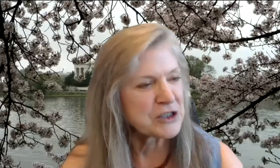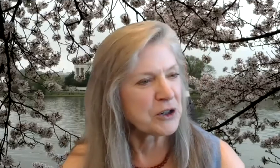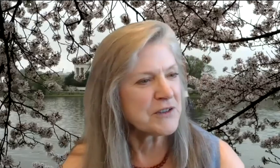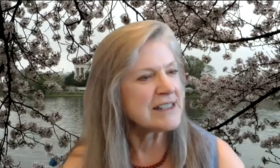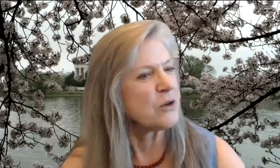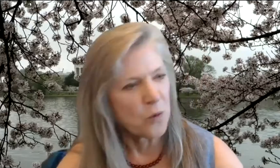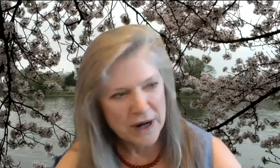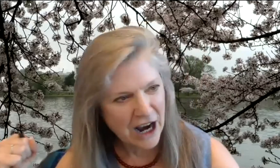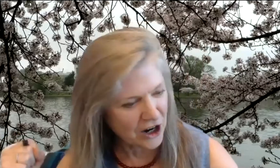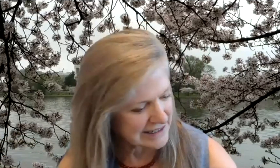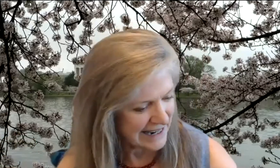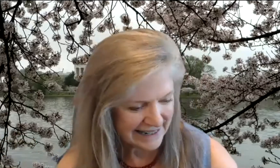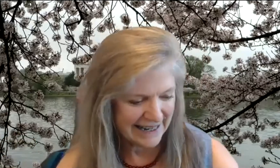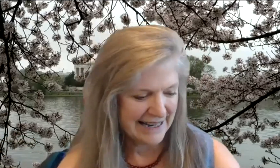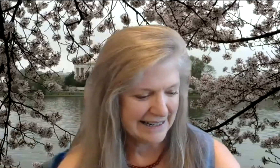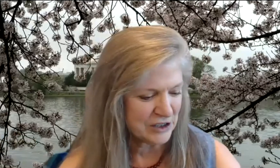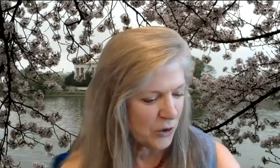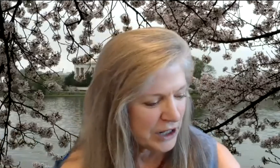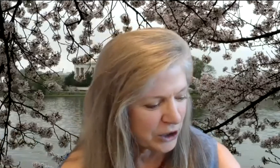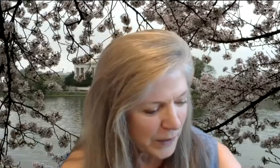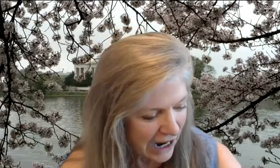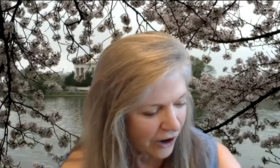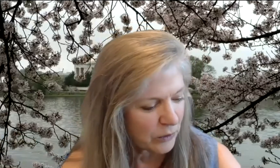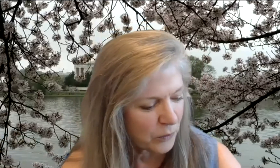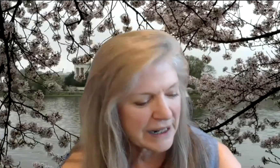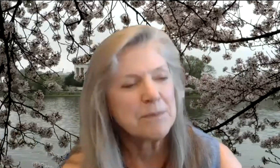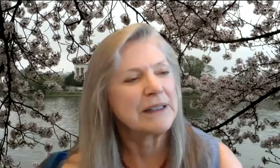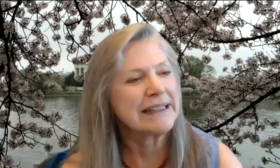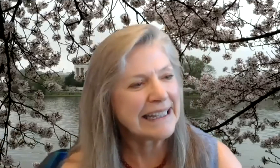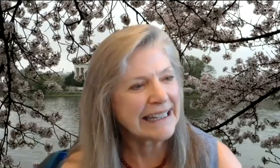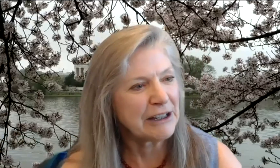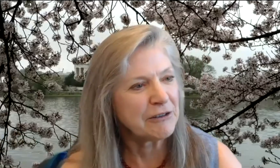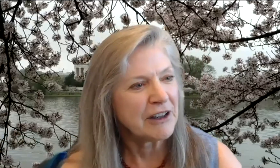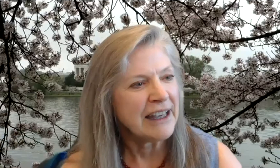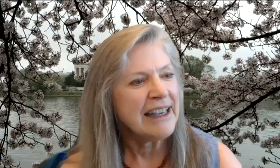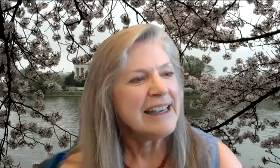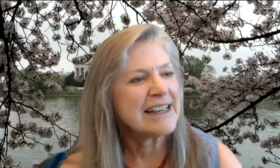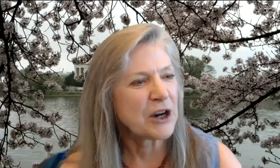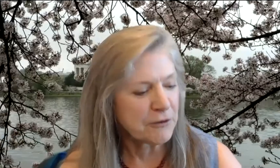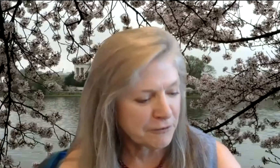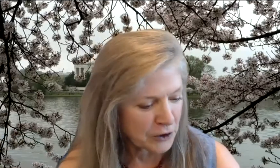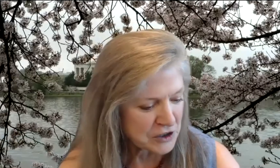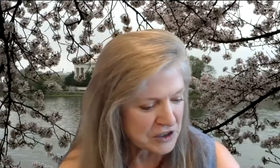servants we are dedicated. So here we are at what I believe is our first